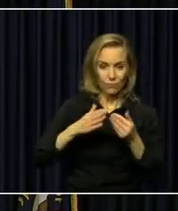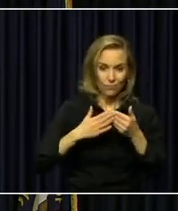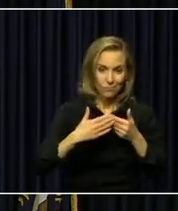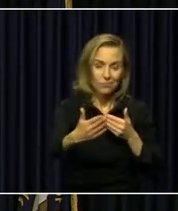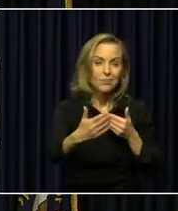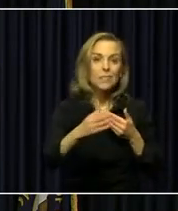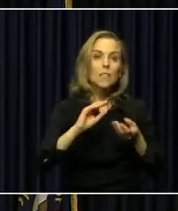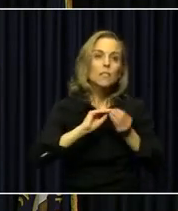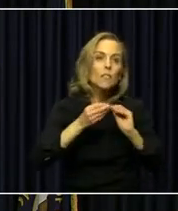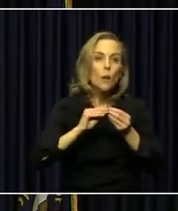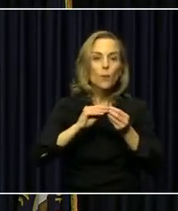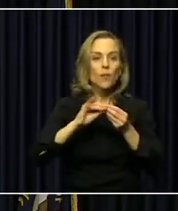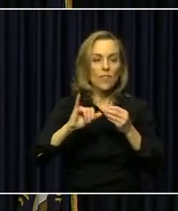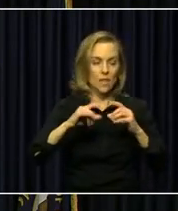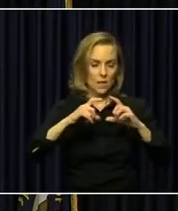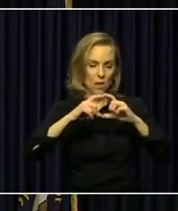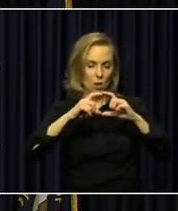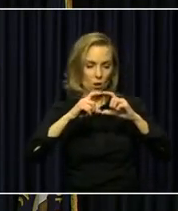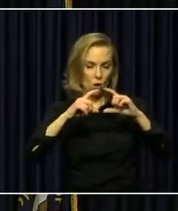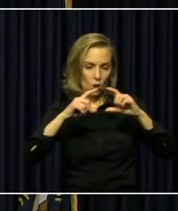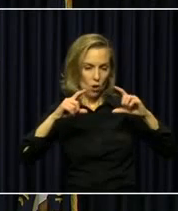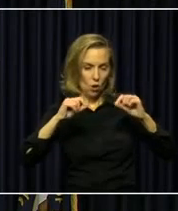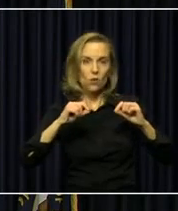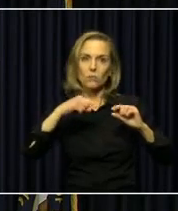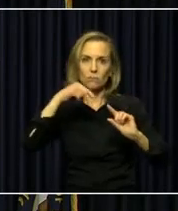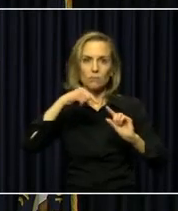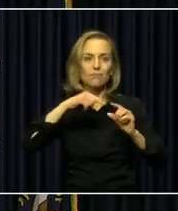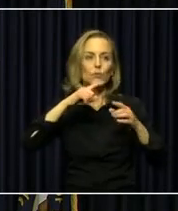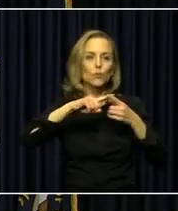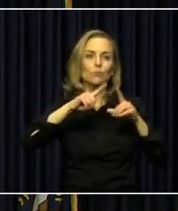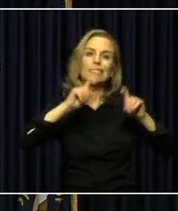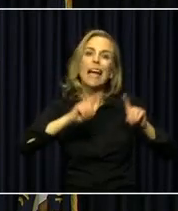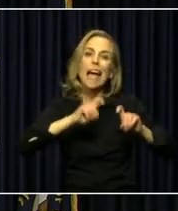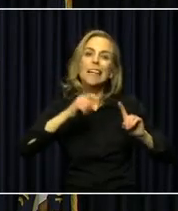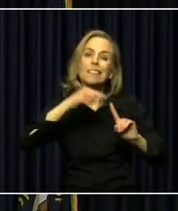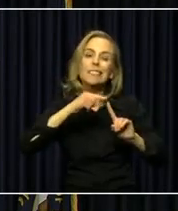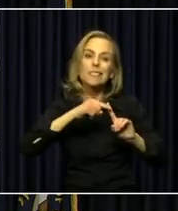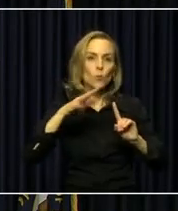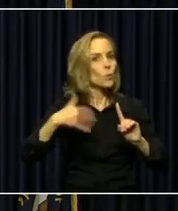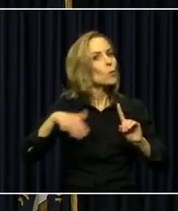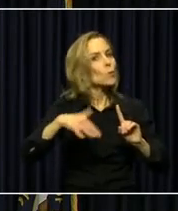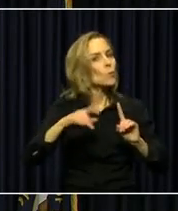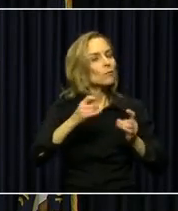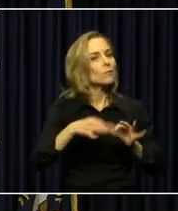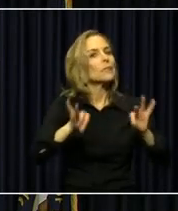ON DEMAND, NEEDING TO HAVE A KIT WHEN IT'S THERE, AND WE'RE NOT